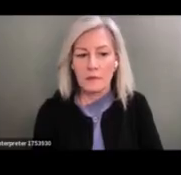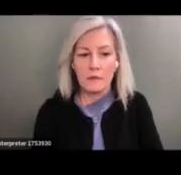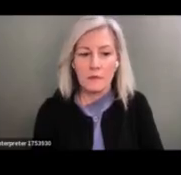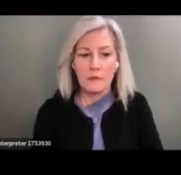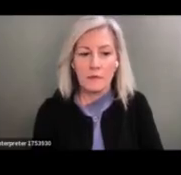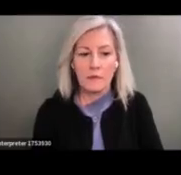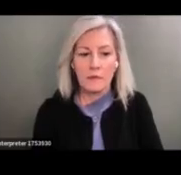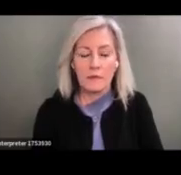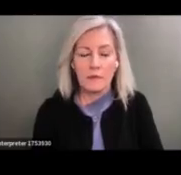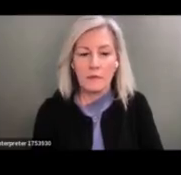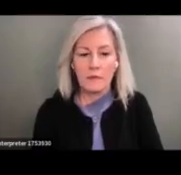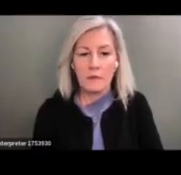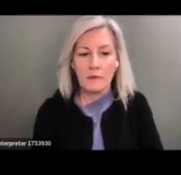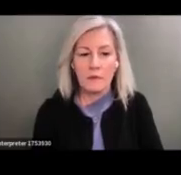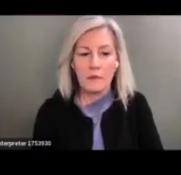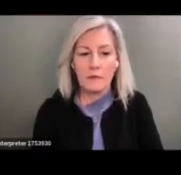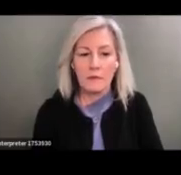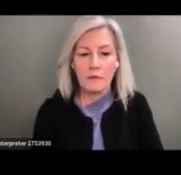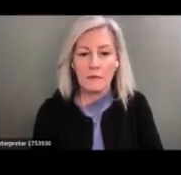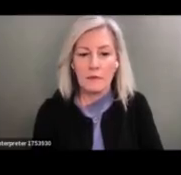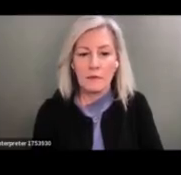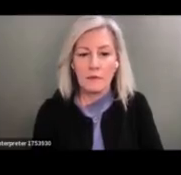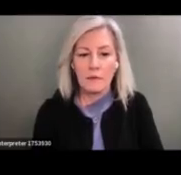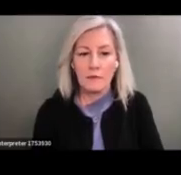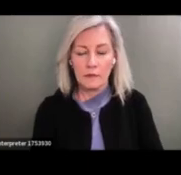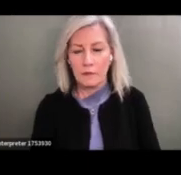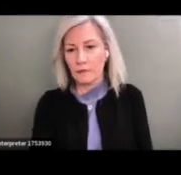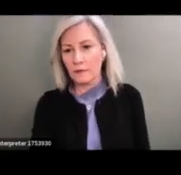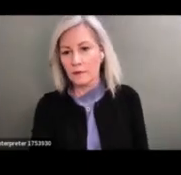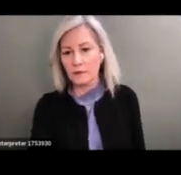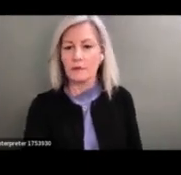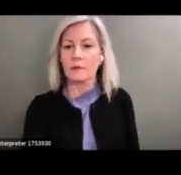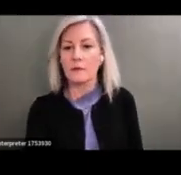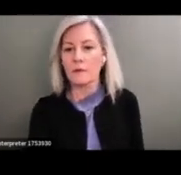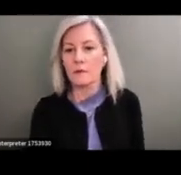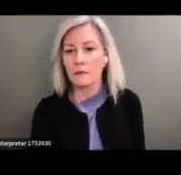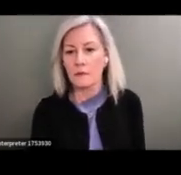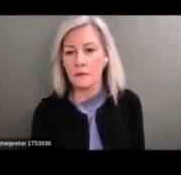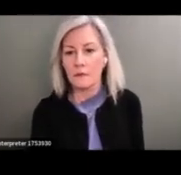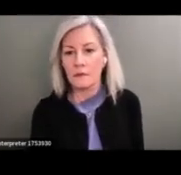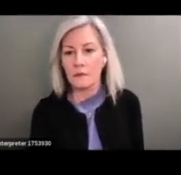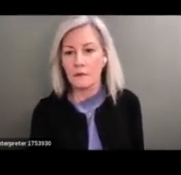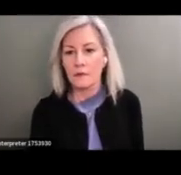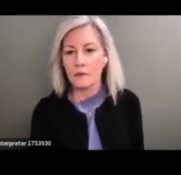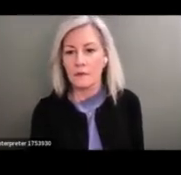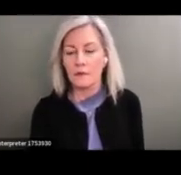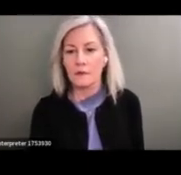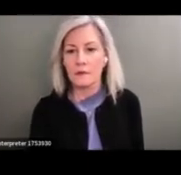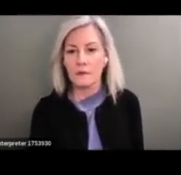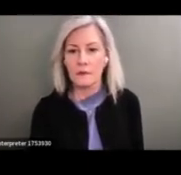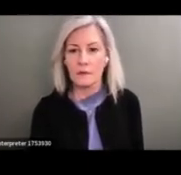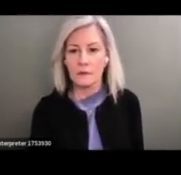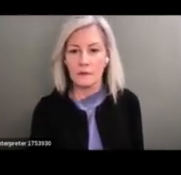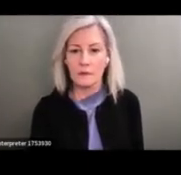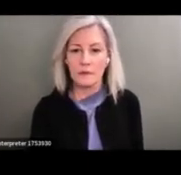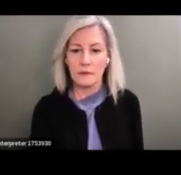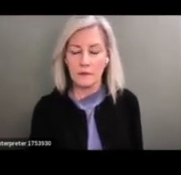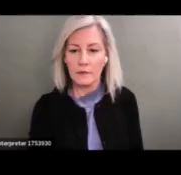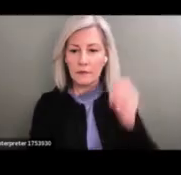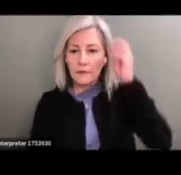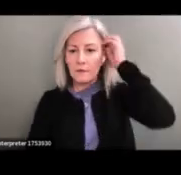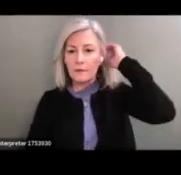And I'm sorry that you can't spotlight. Let's see if we can fix that.